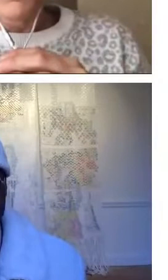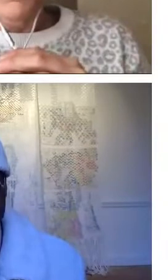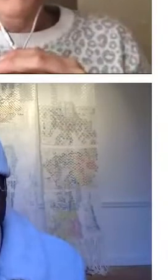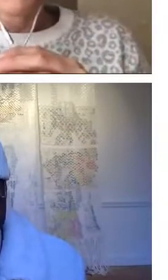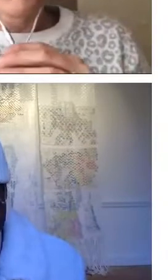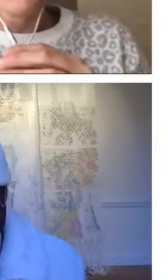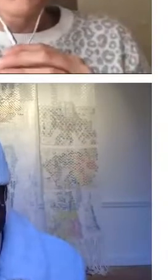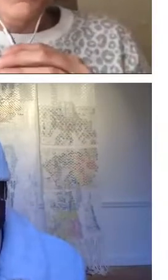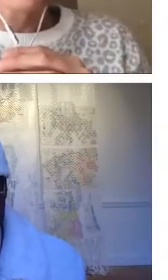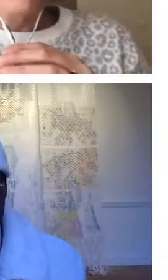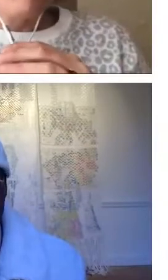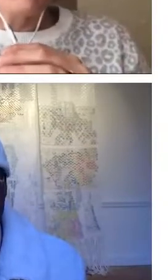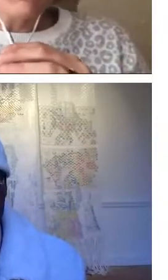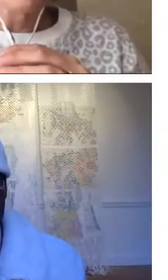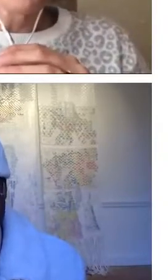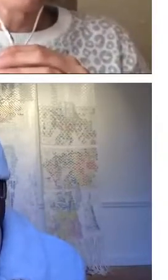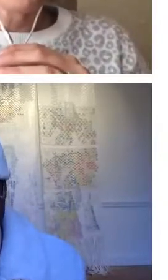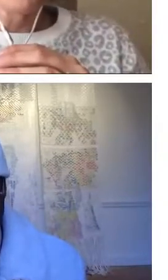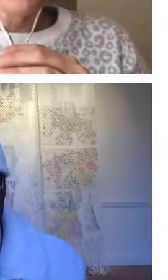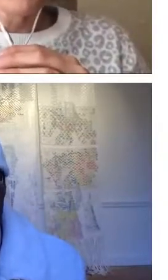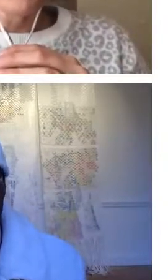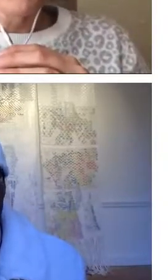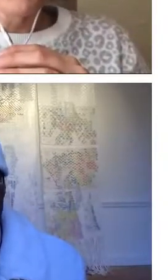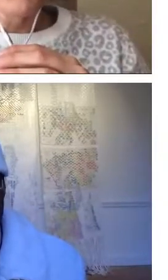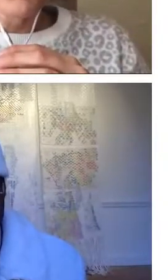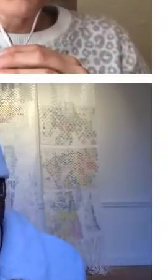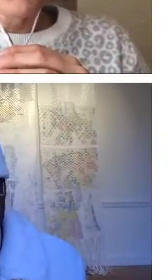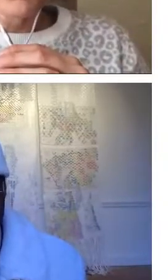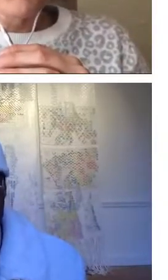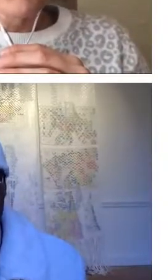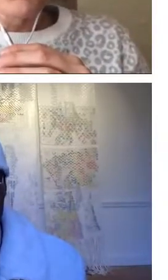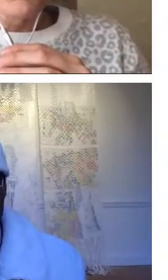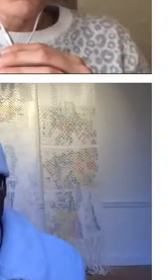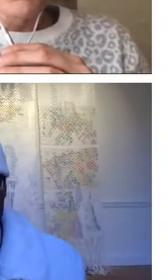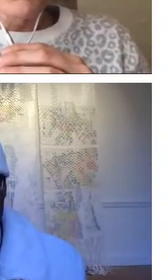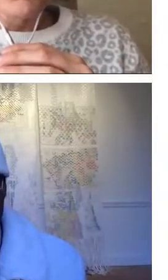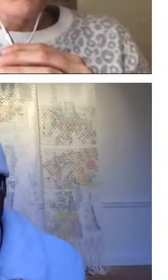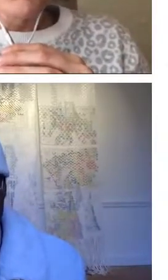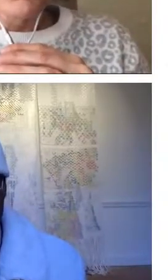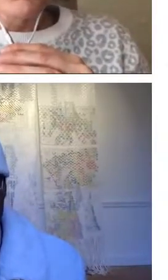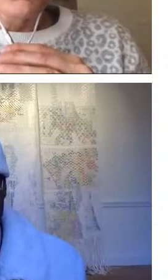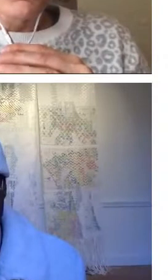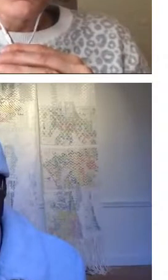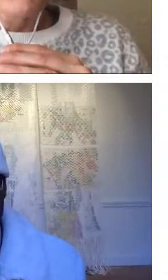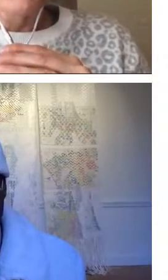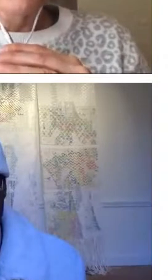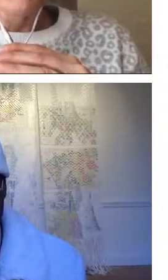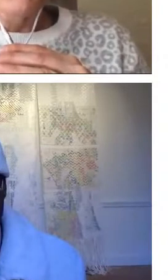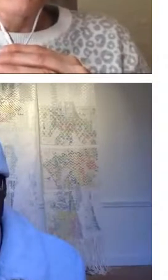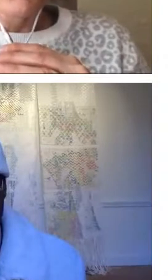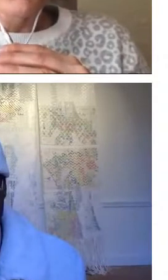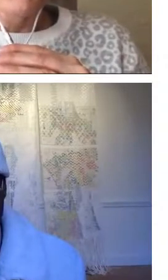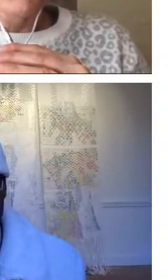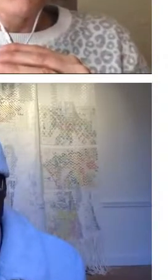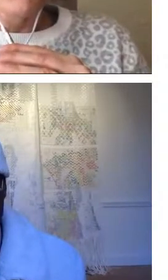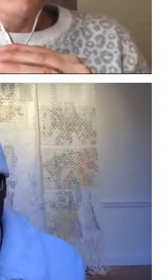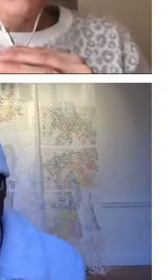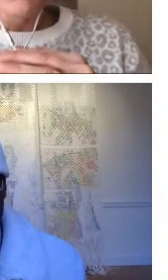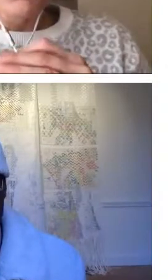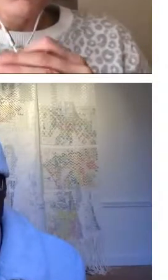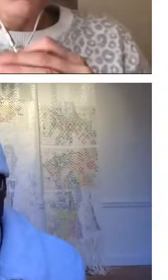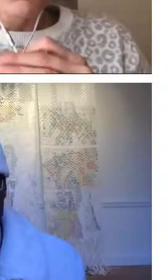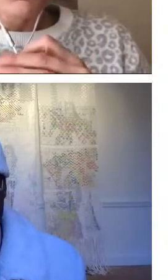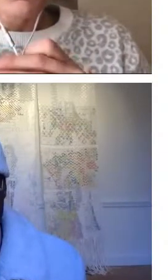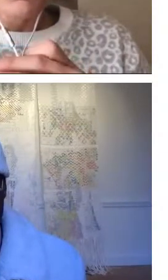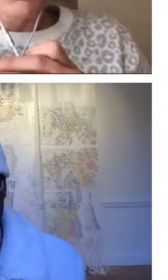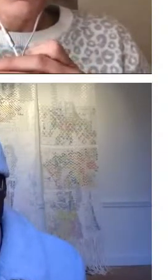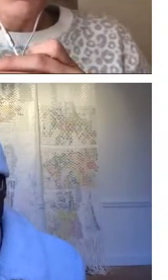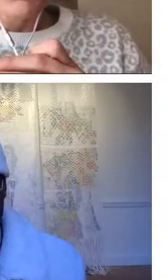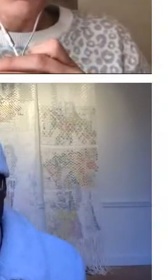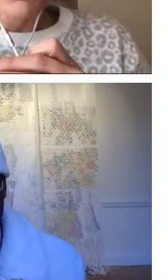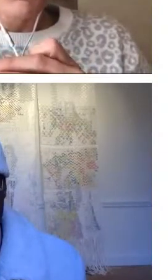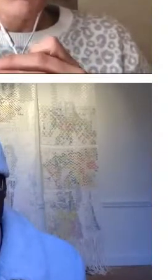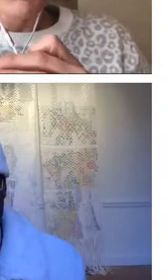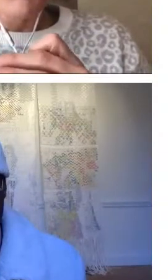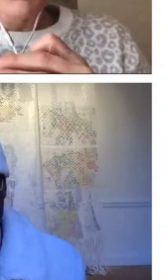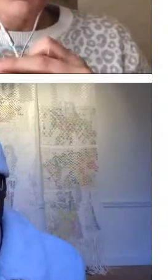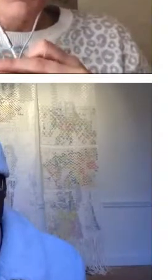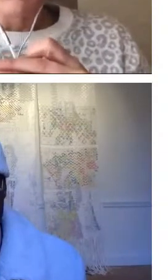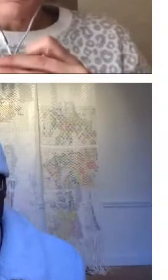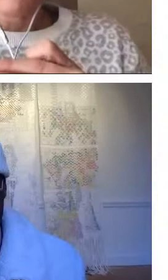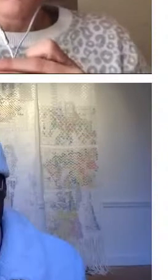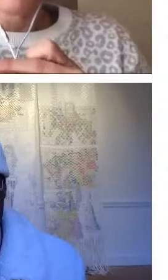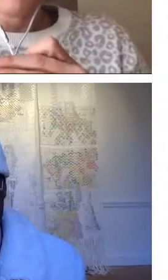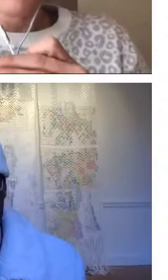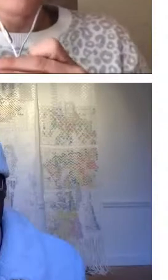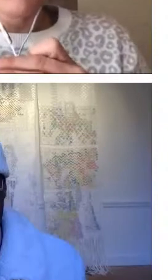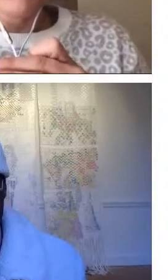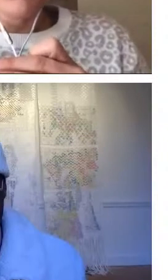I want to take a moment to thank you, Kim, for devoting your time and energy to creating